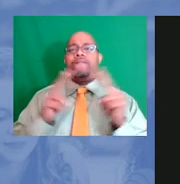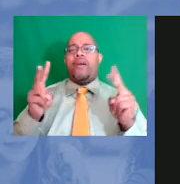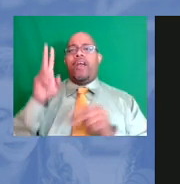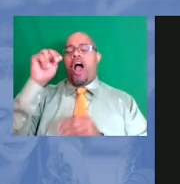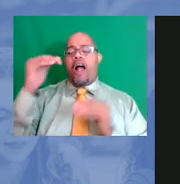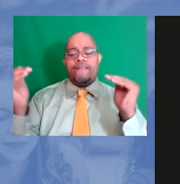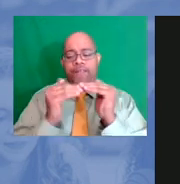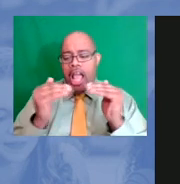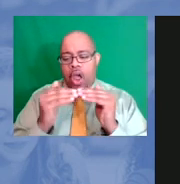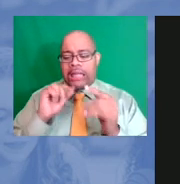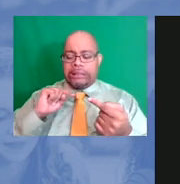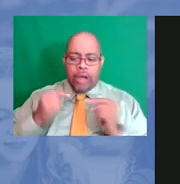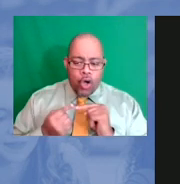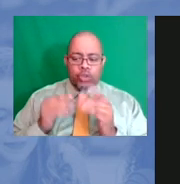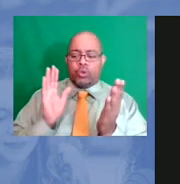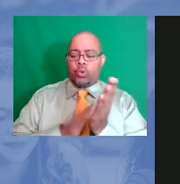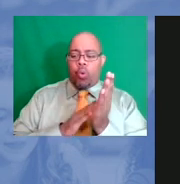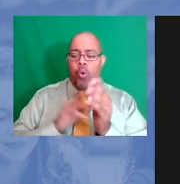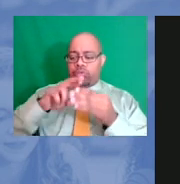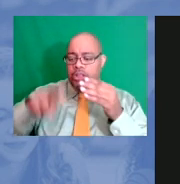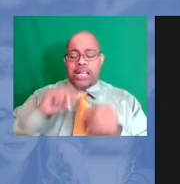ACADEMIC RESULTS. NOT ONLY ACADEMIC RESULTS, ECONOMIC RESULTS.